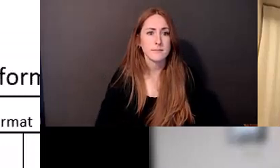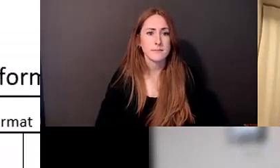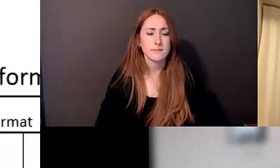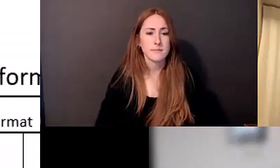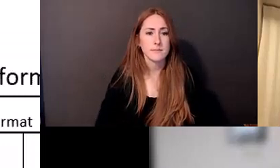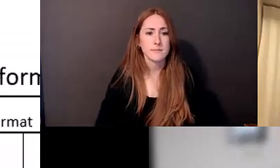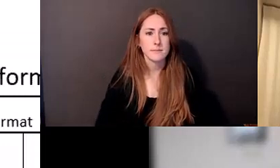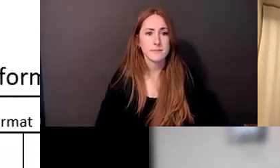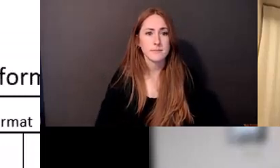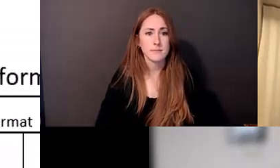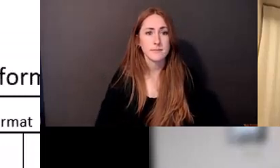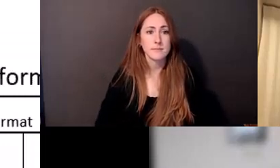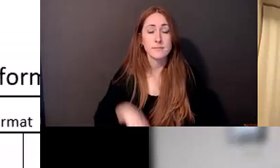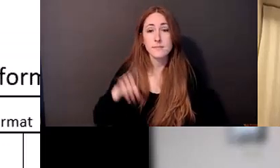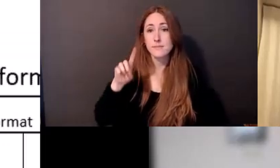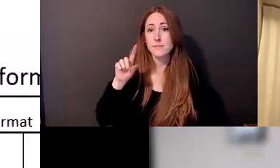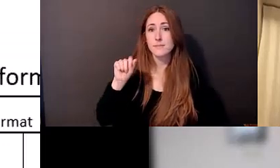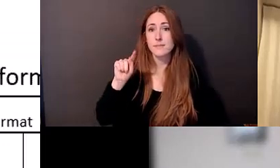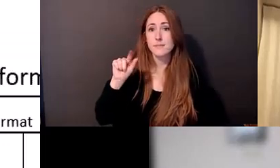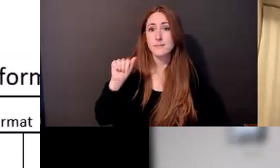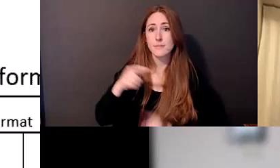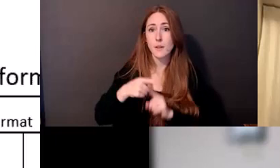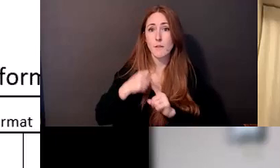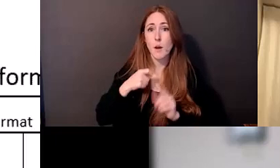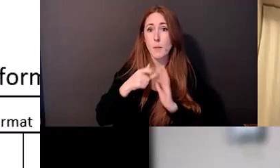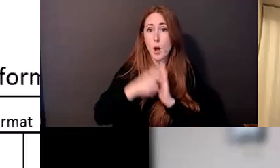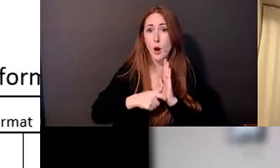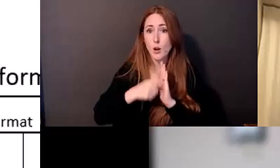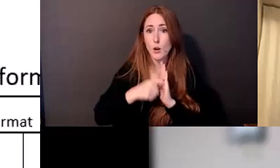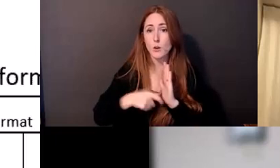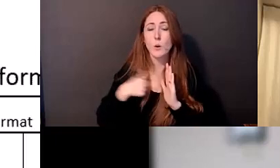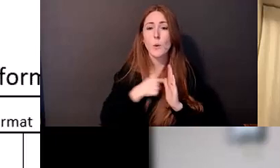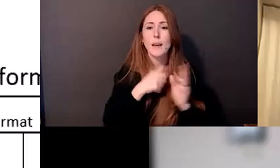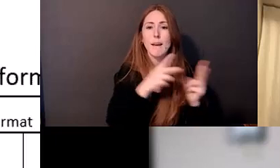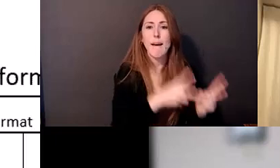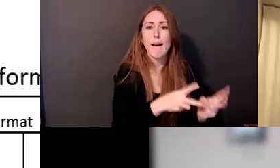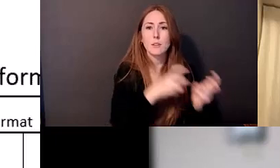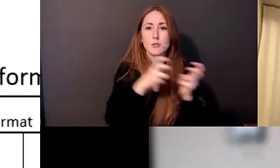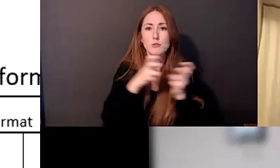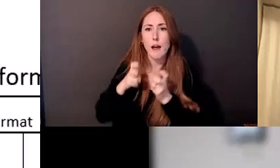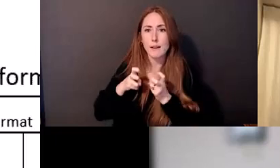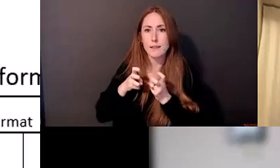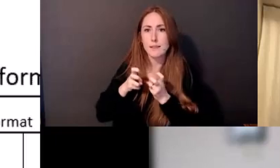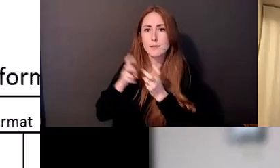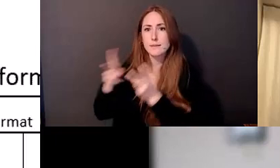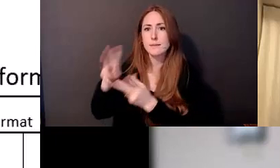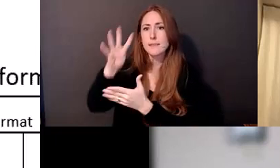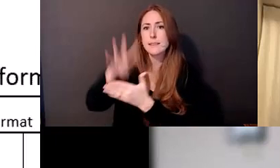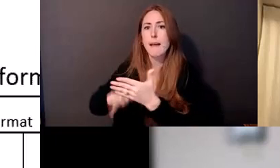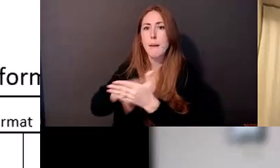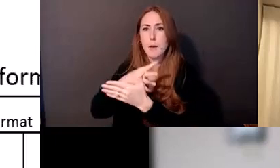The data from these articles was extracted and put into tables to help us analyze the data.